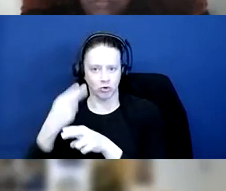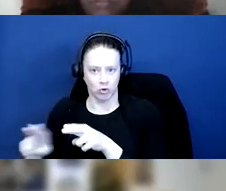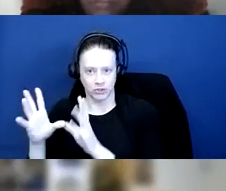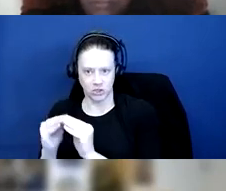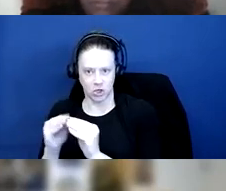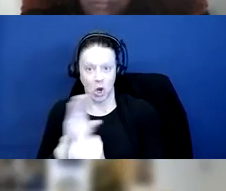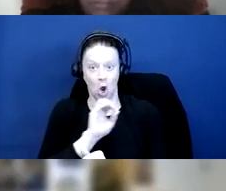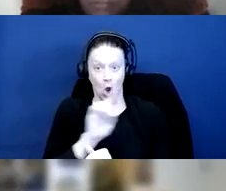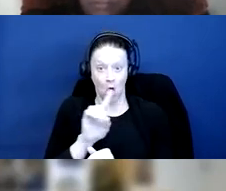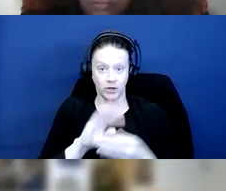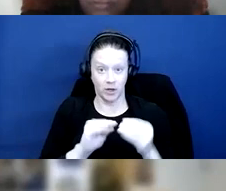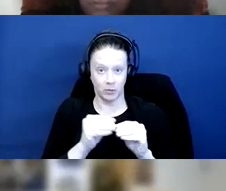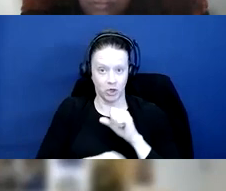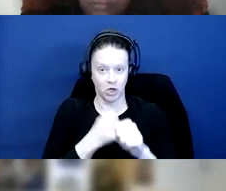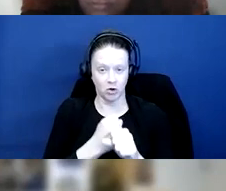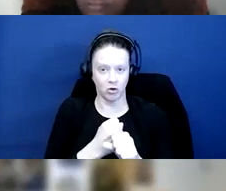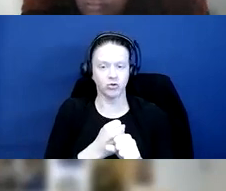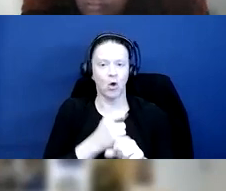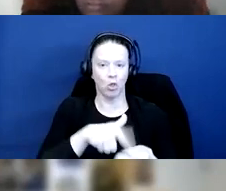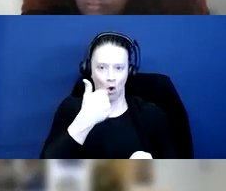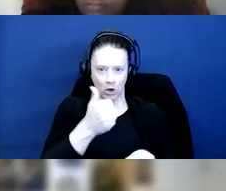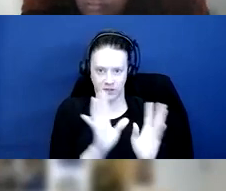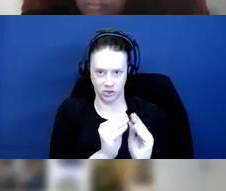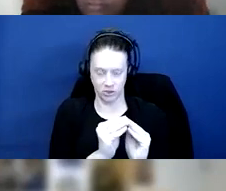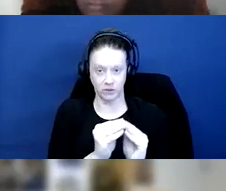The idea of short session is that it's really just supposed